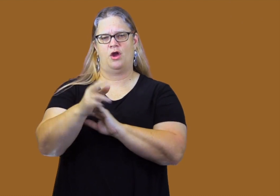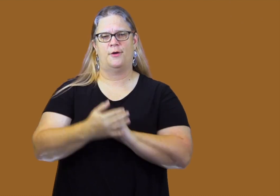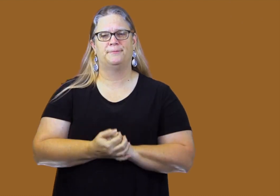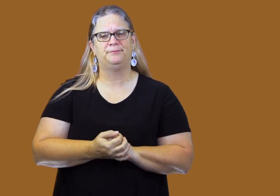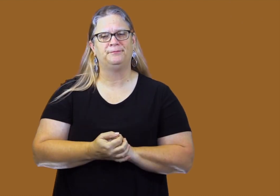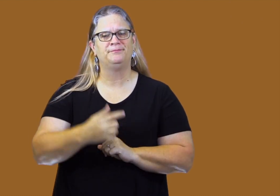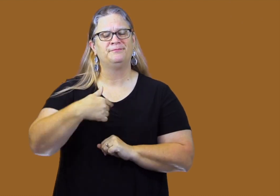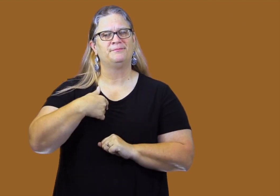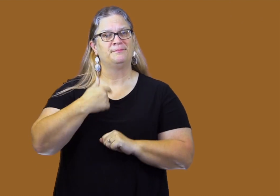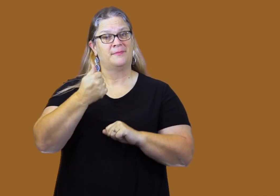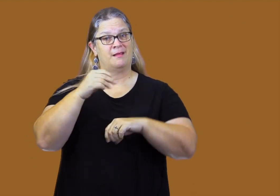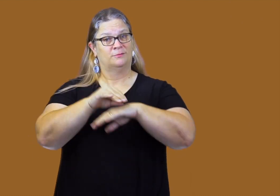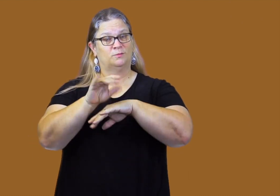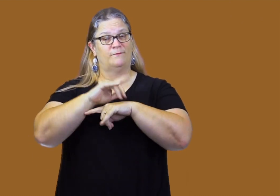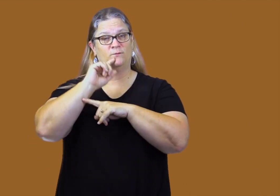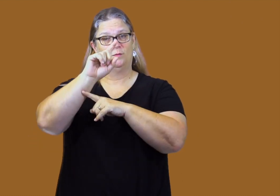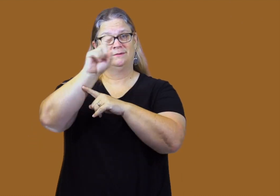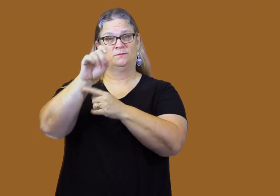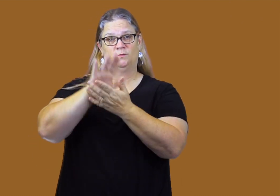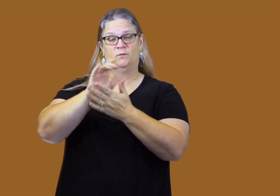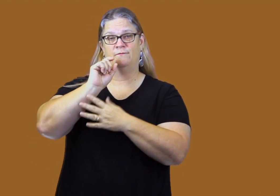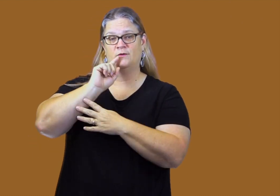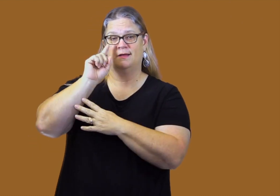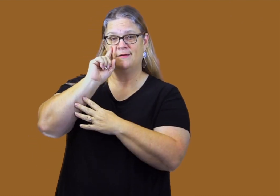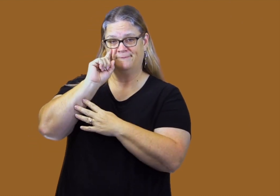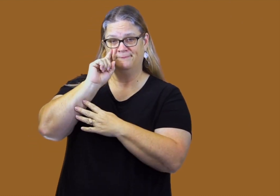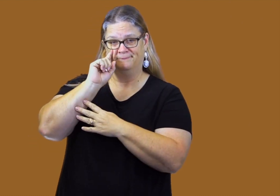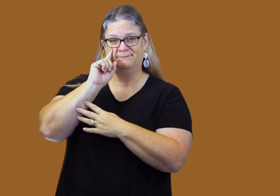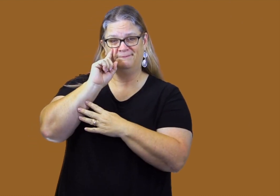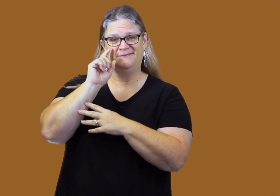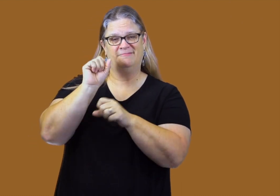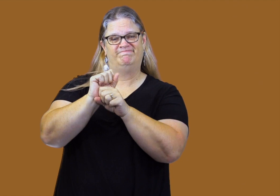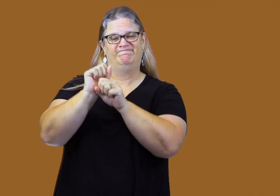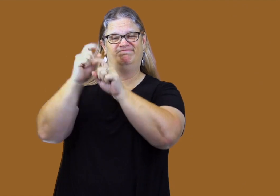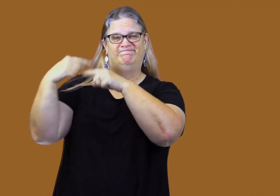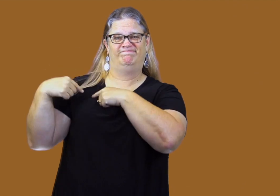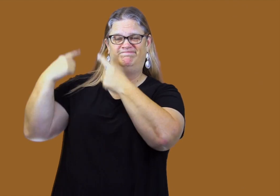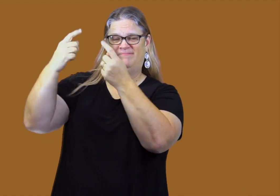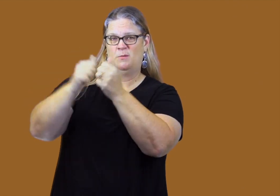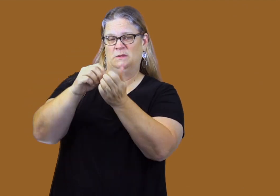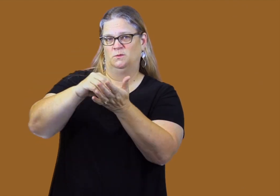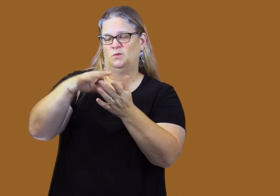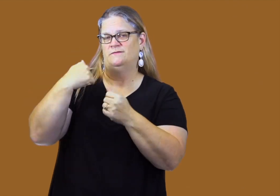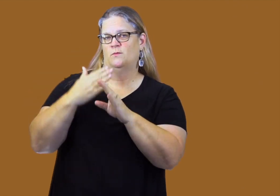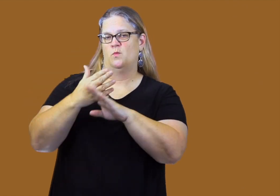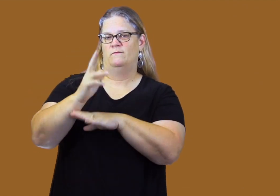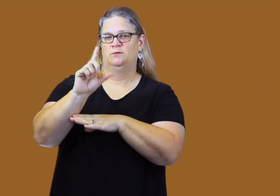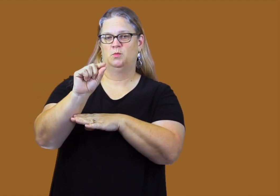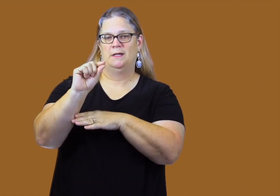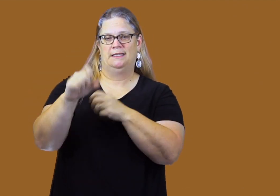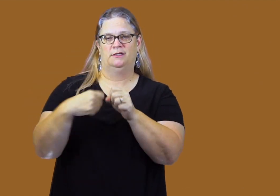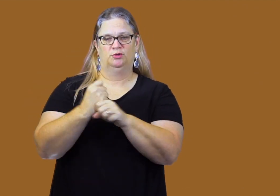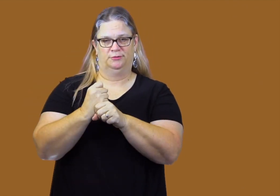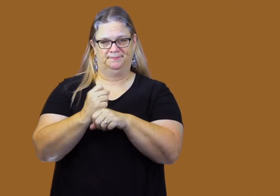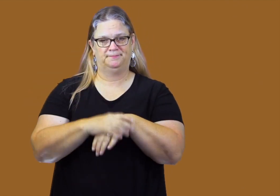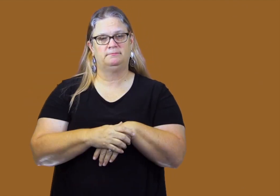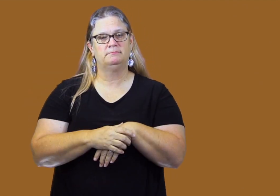I'm a counselor at Texas School for the Deaf and I've been working with students for over 20 years.